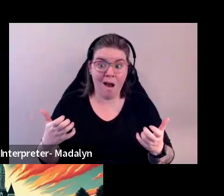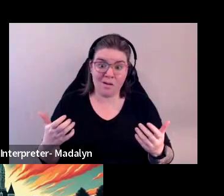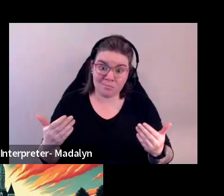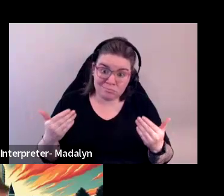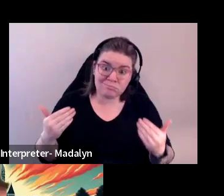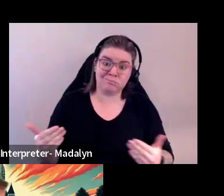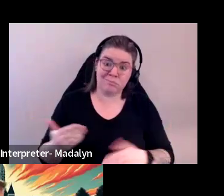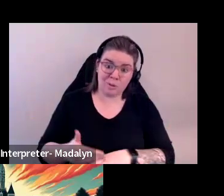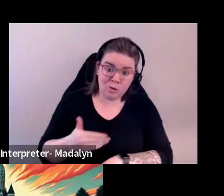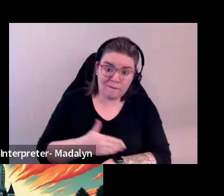Brooke Wilson (she/her): how do we?